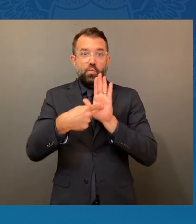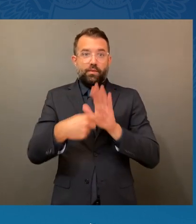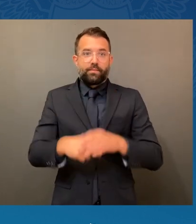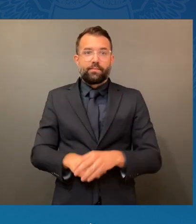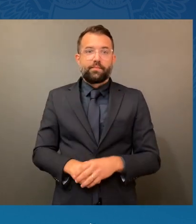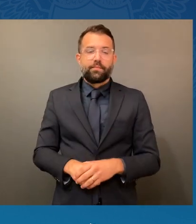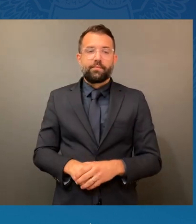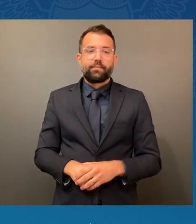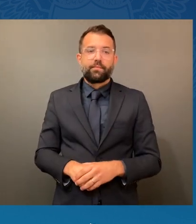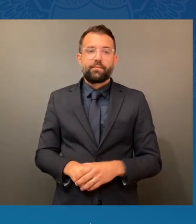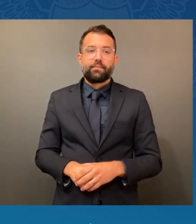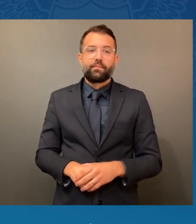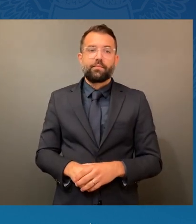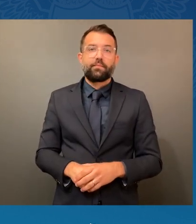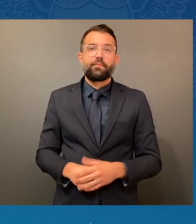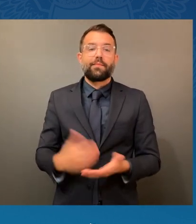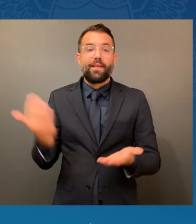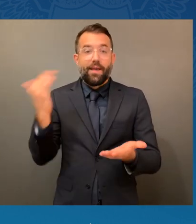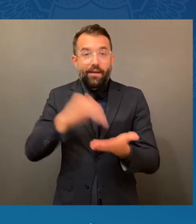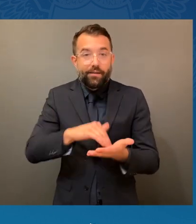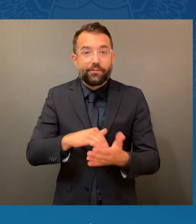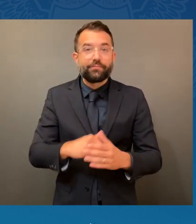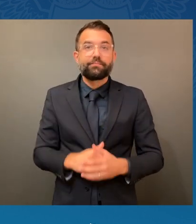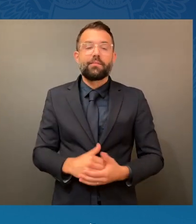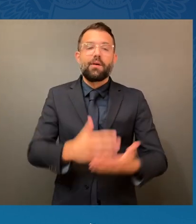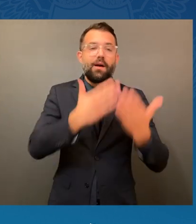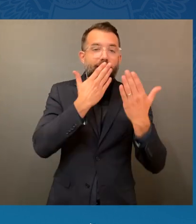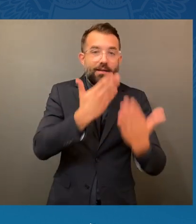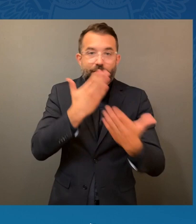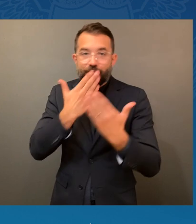So, again, I thank you for looking out